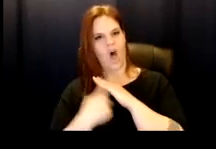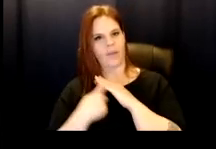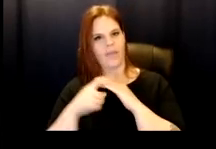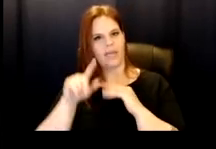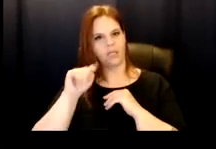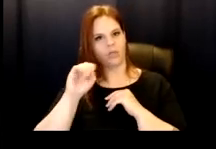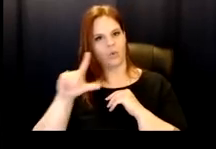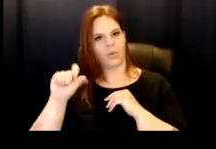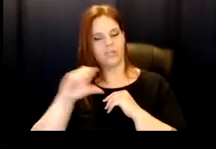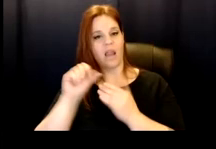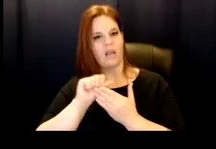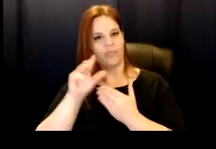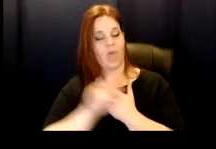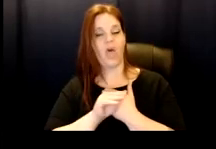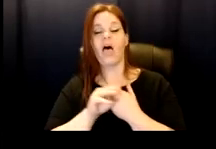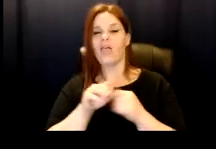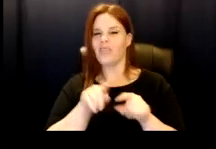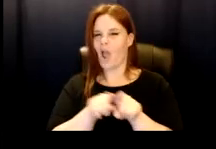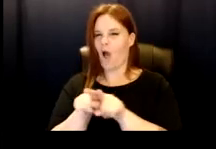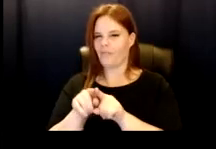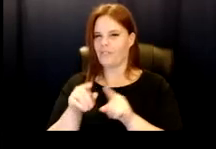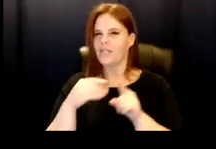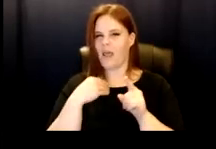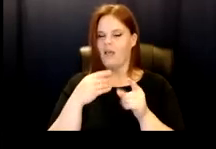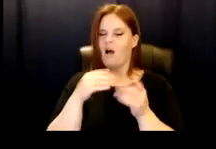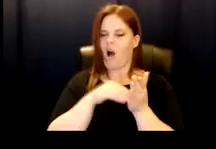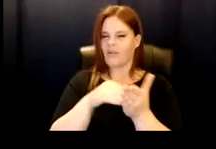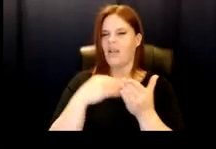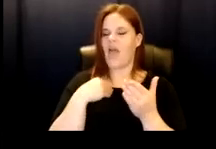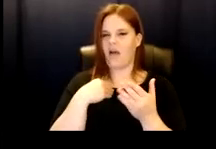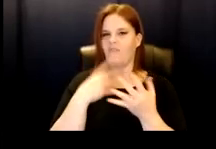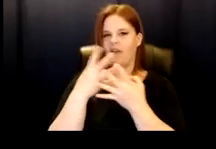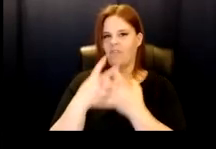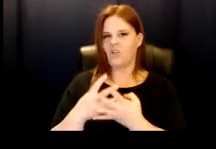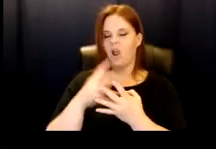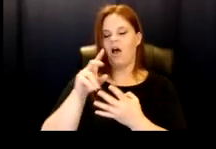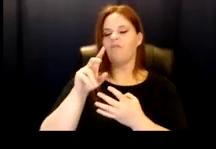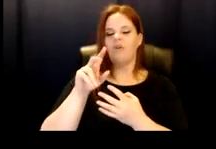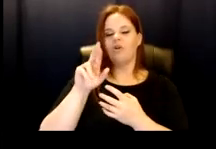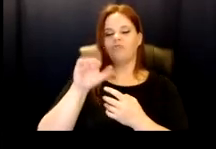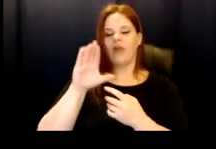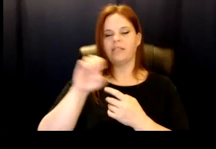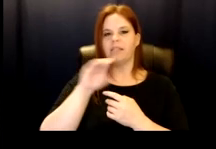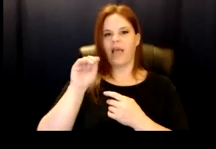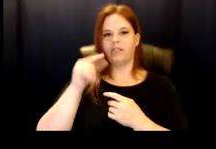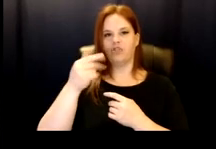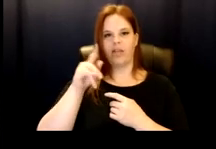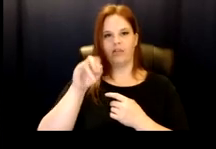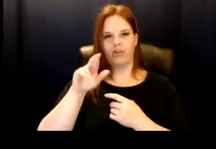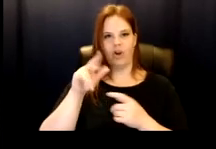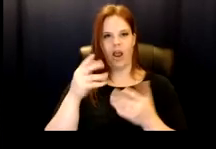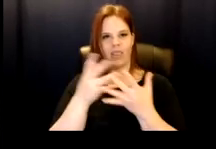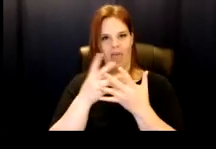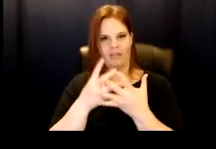a gender and a race lens. The disability lens is missing. There hasn't been that work to